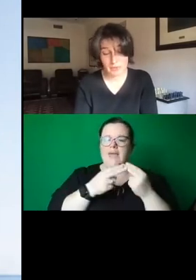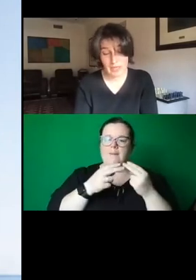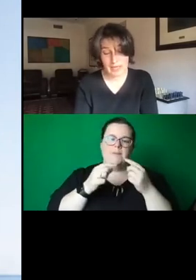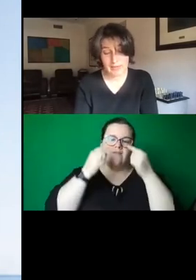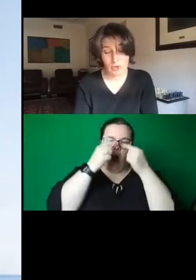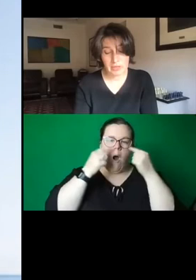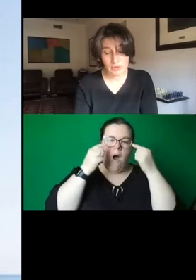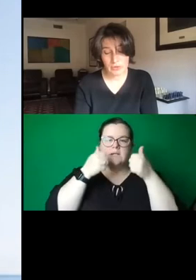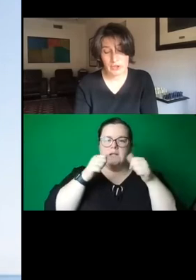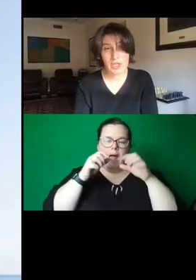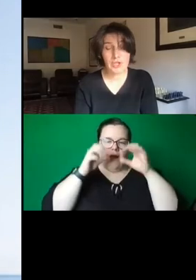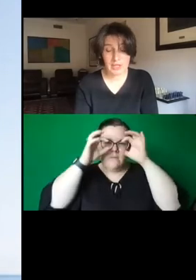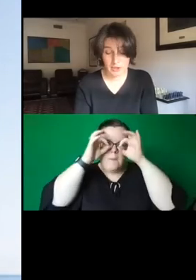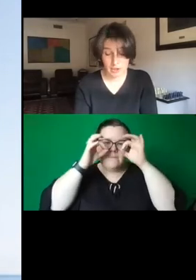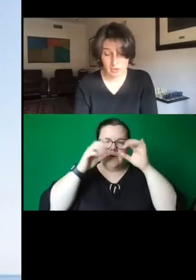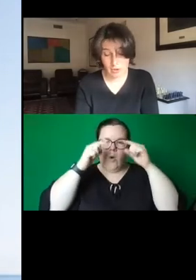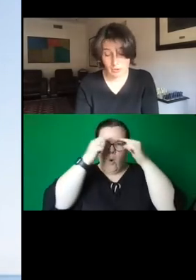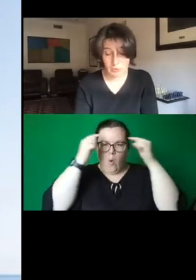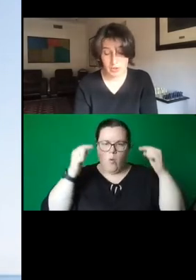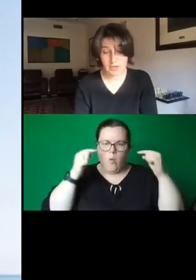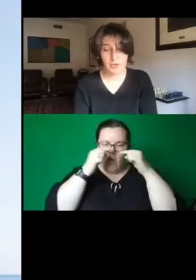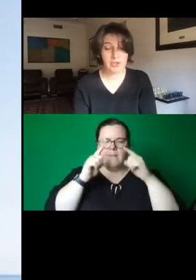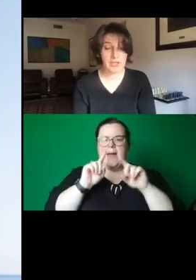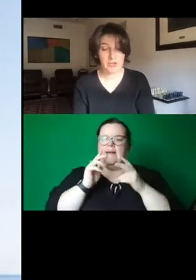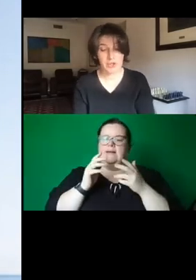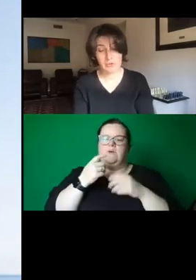and a comment on the changing nature of the border security in general